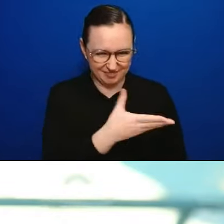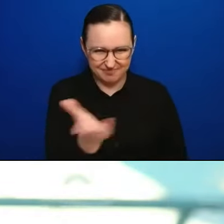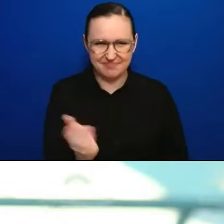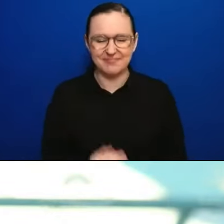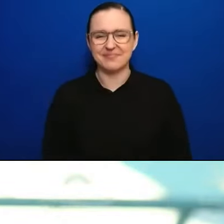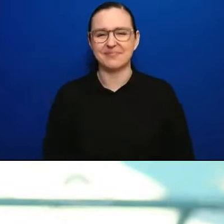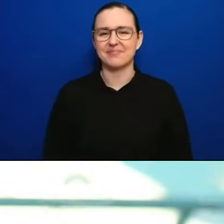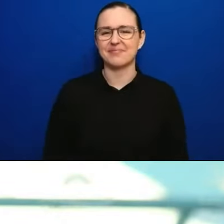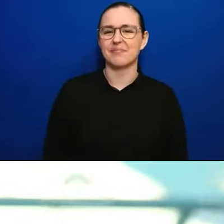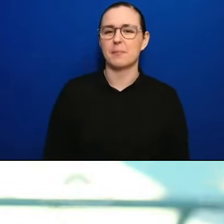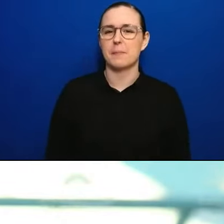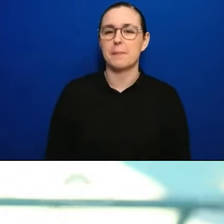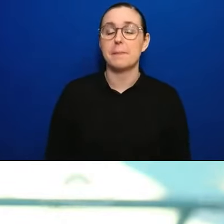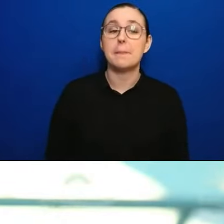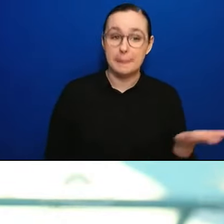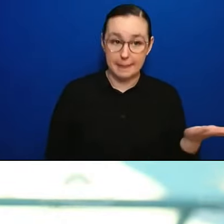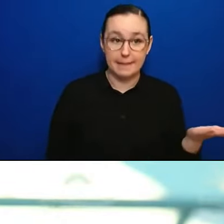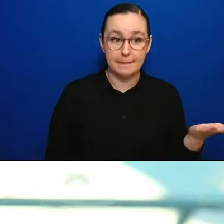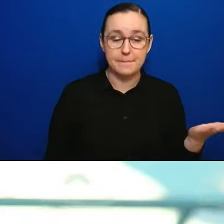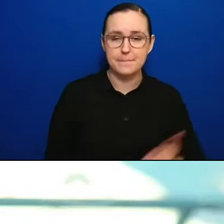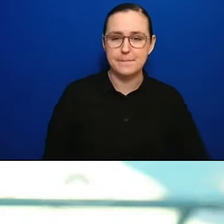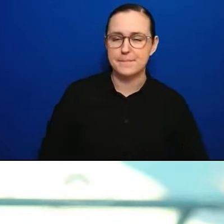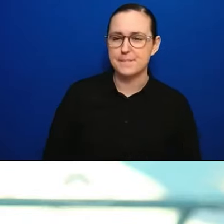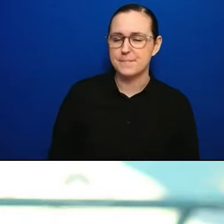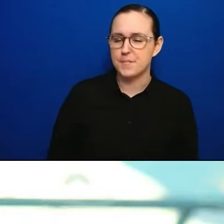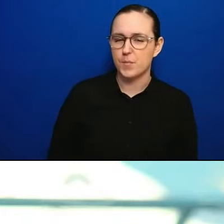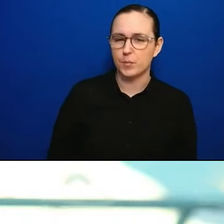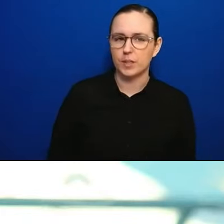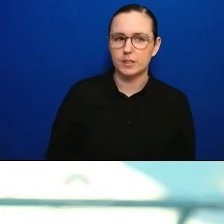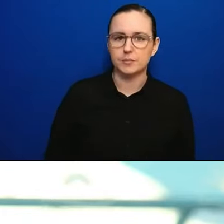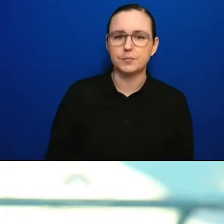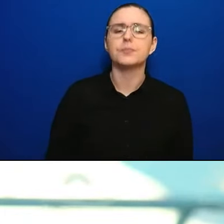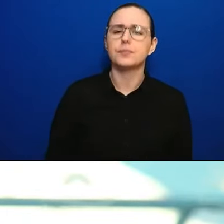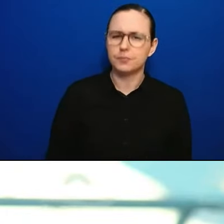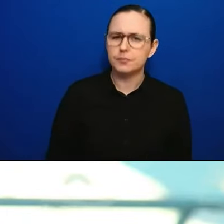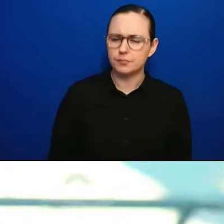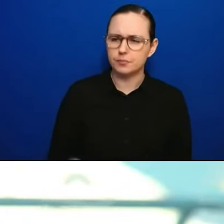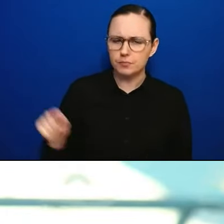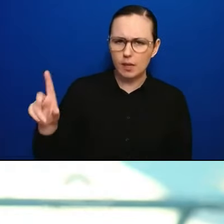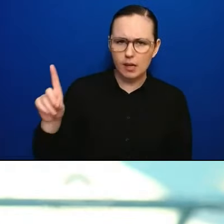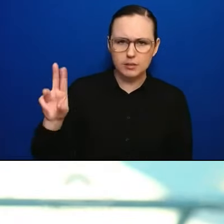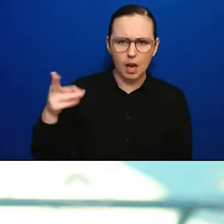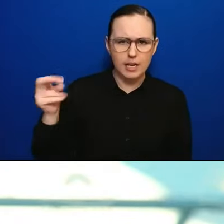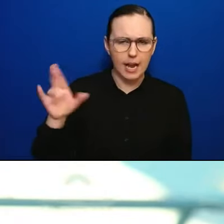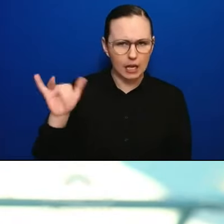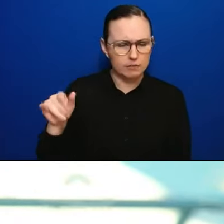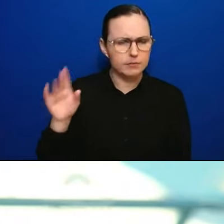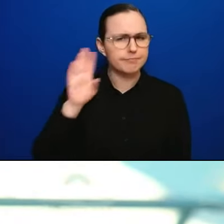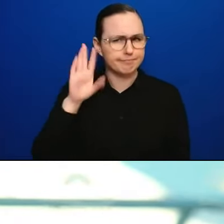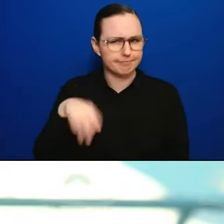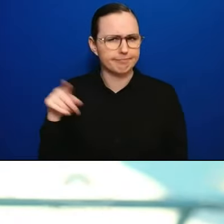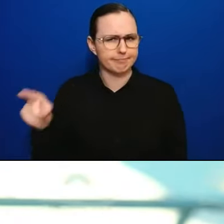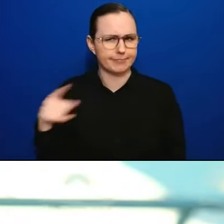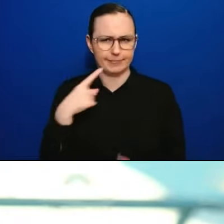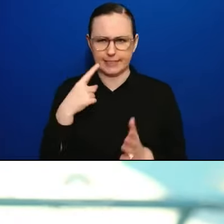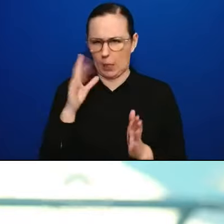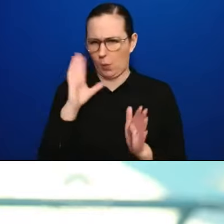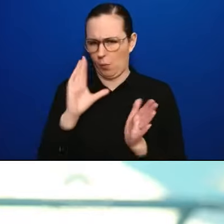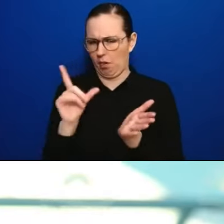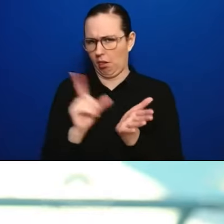then we can start for questhen r questions. With that our first question will be from bender